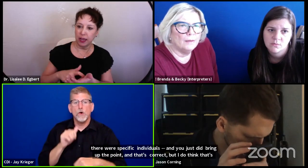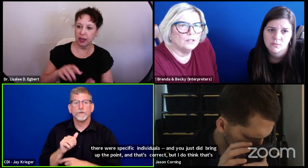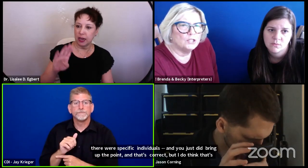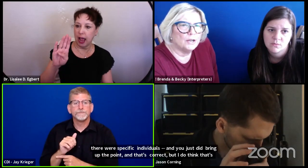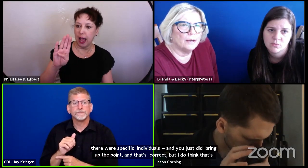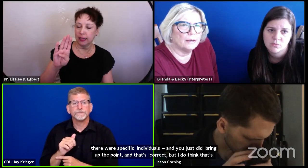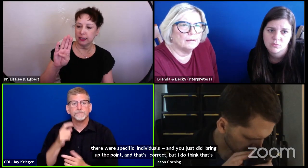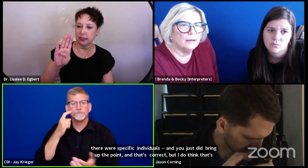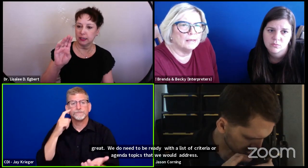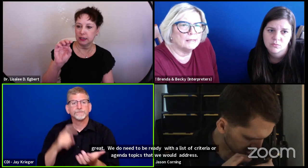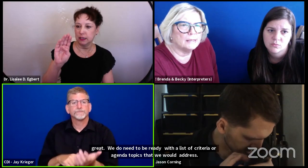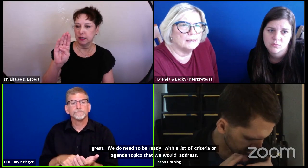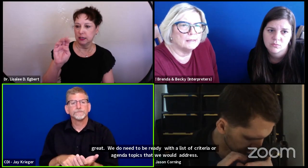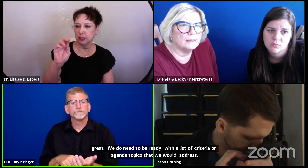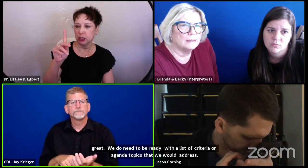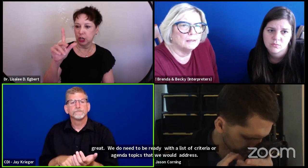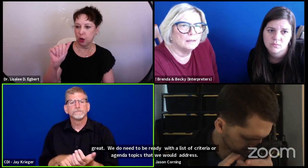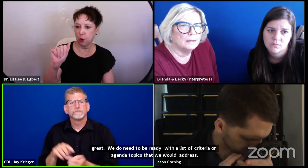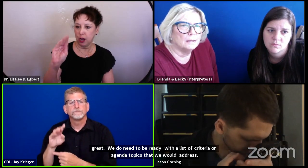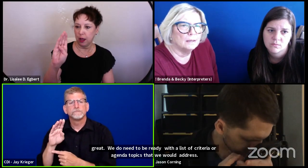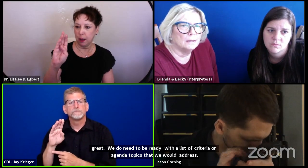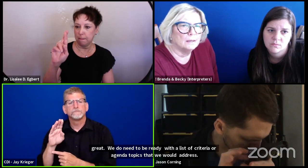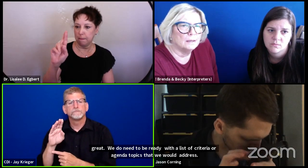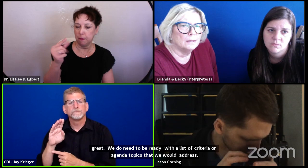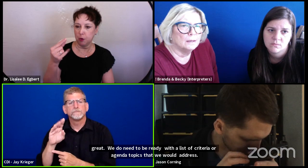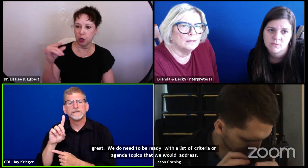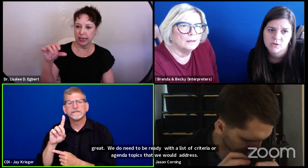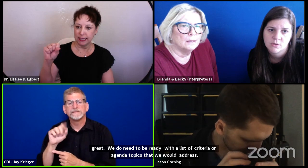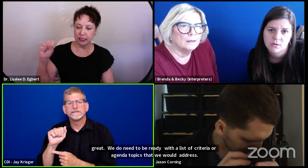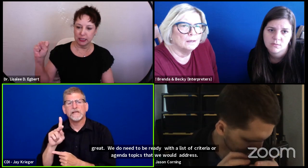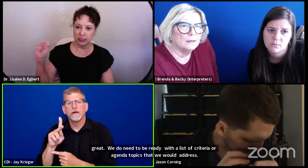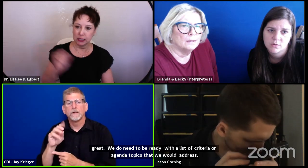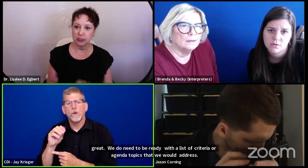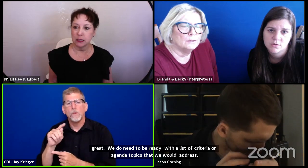And the Chair recognizes Dakota Burgess.